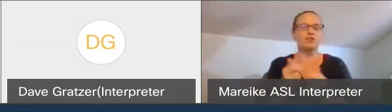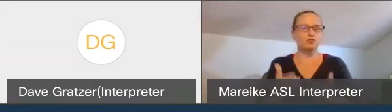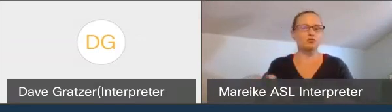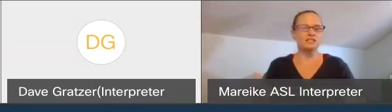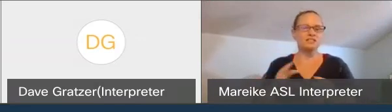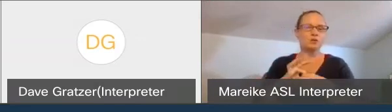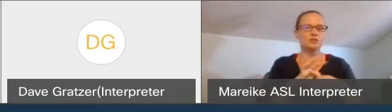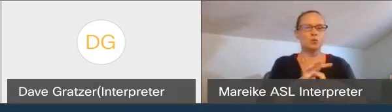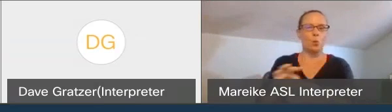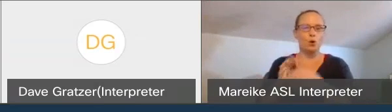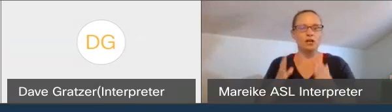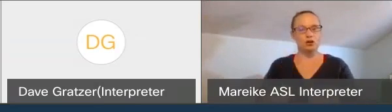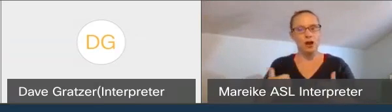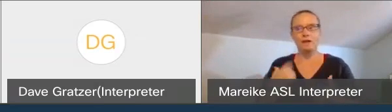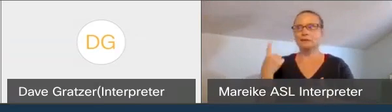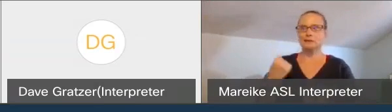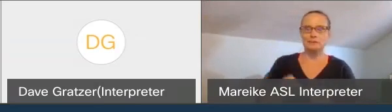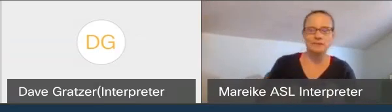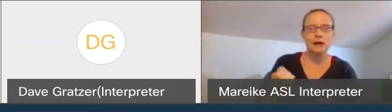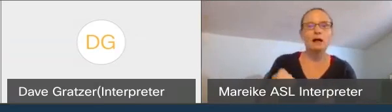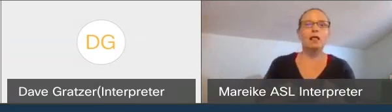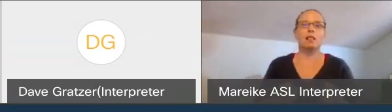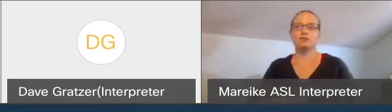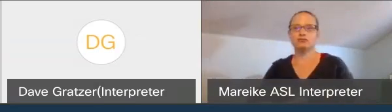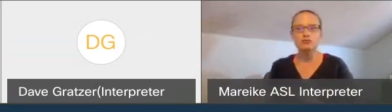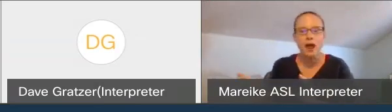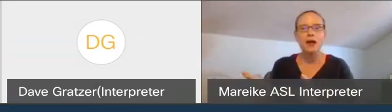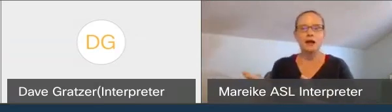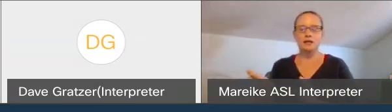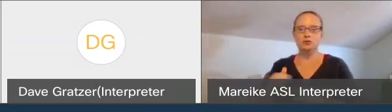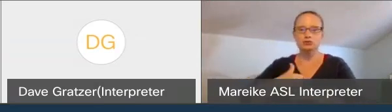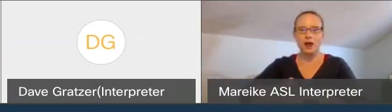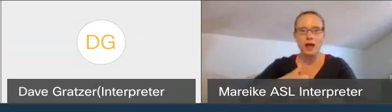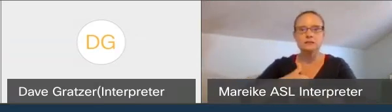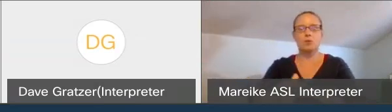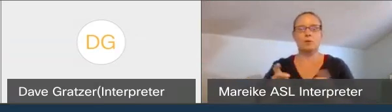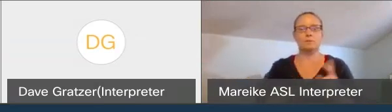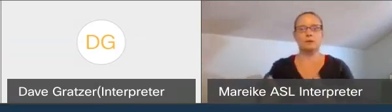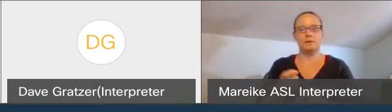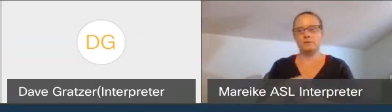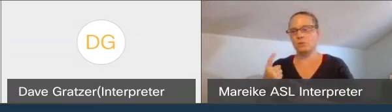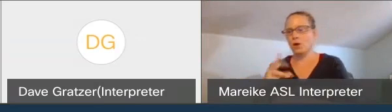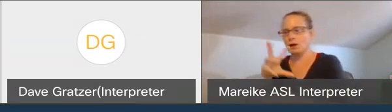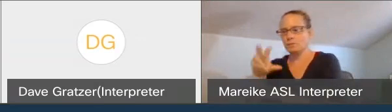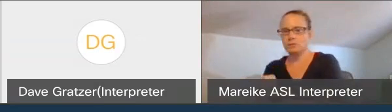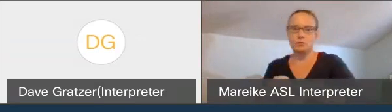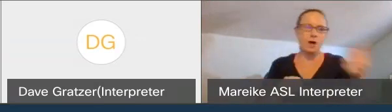and having a vehicle-- an actual vehicle to move people to and from appointments. Um, it's very easy to get sidetracked